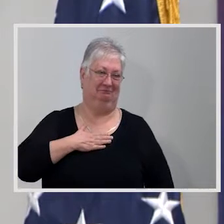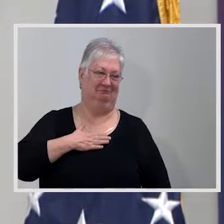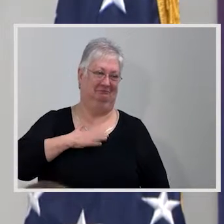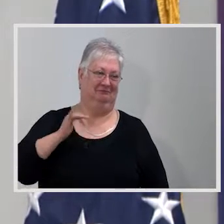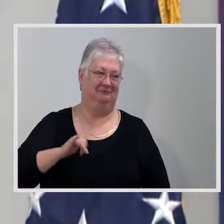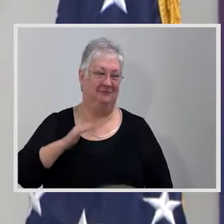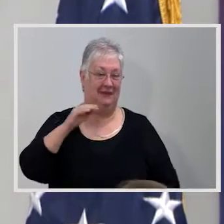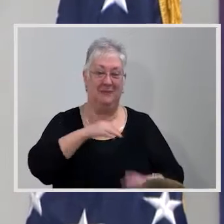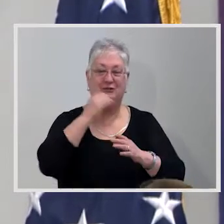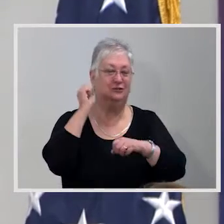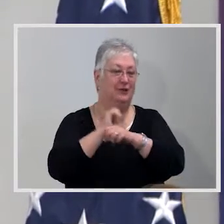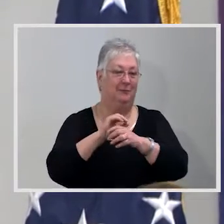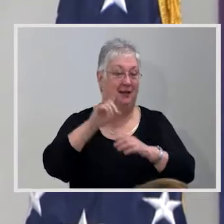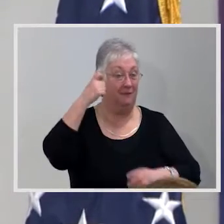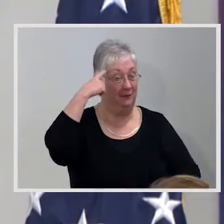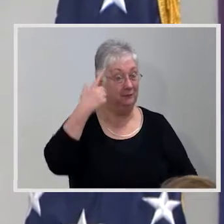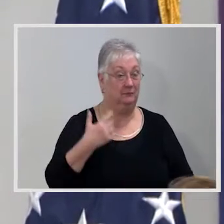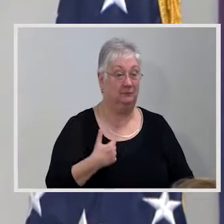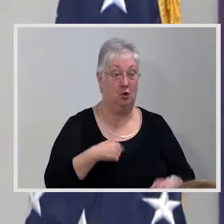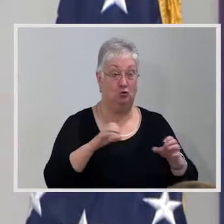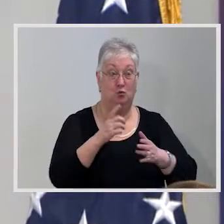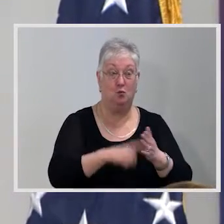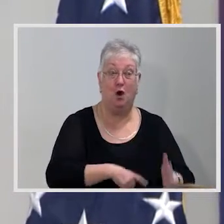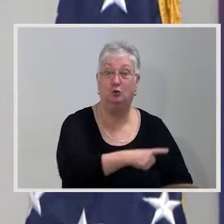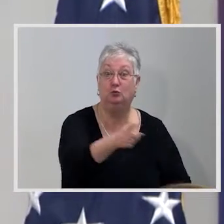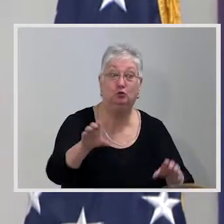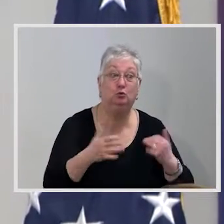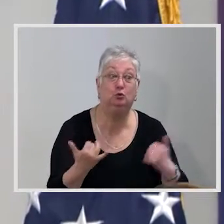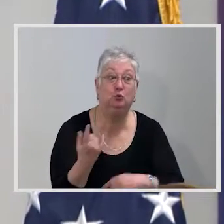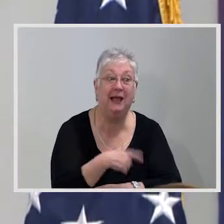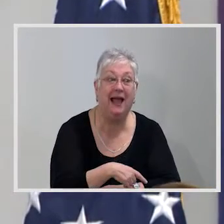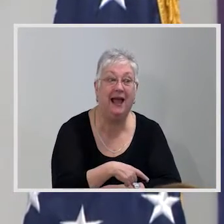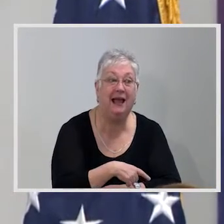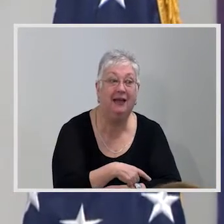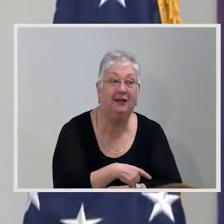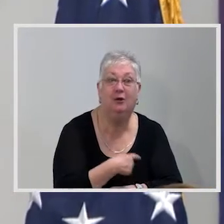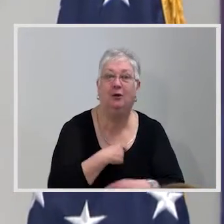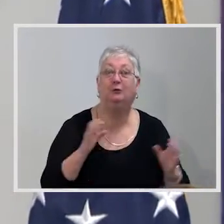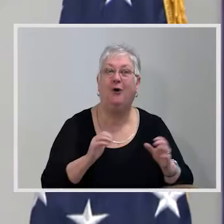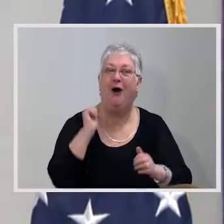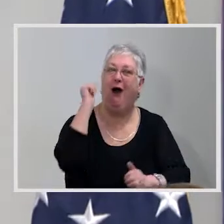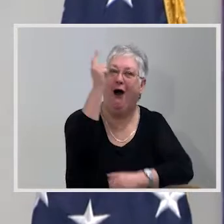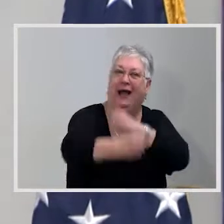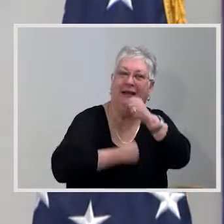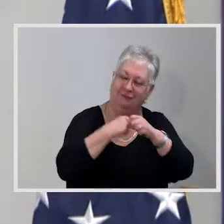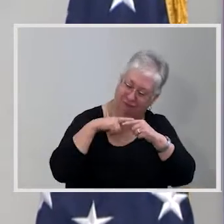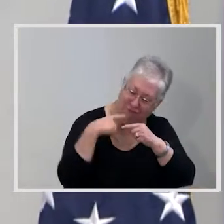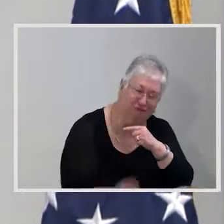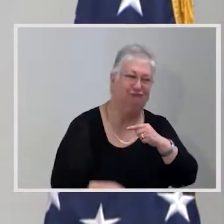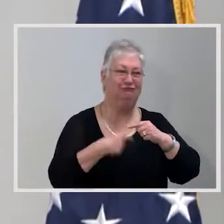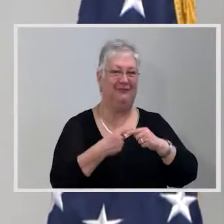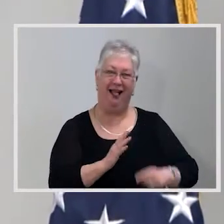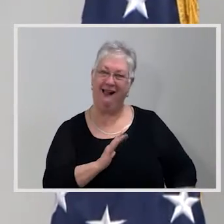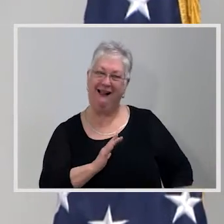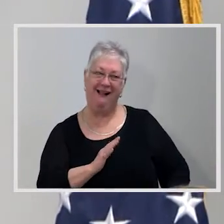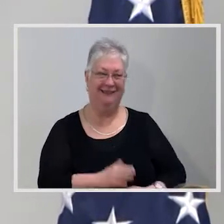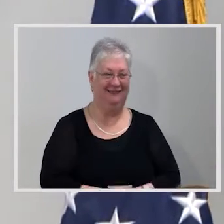AND WHAT I LIKE ABOUT IT, I'M A LITTLE BIT OF A NERD, OF COURSE. I LIKE EXCEL, I LIKE SPREADSHEETS. I LIKE NUMBERS. WHAT'S EVEN MORE IMPORTANT TO ME